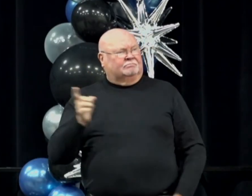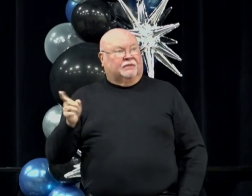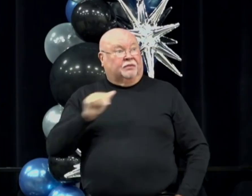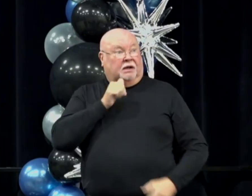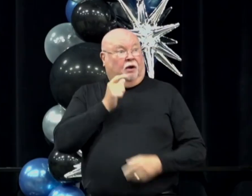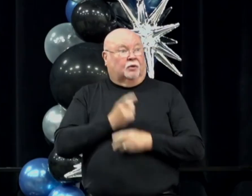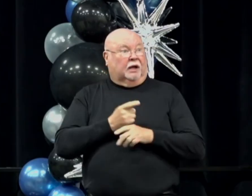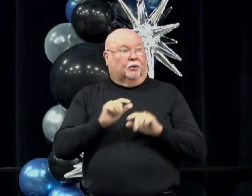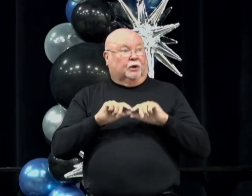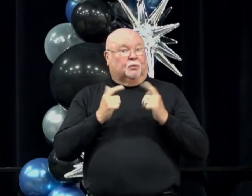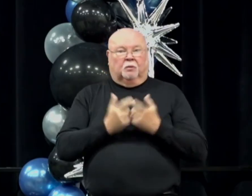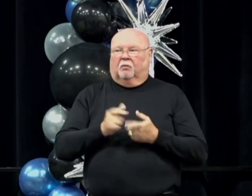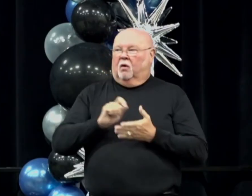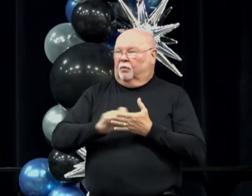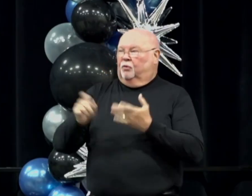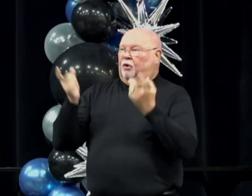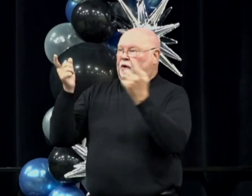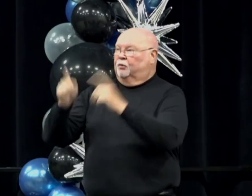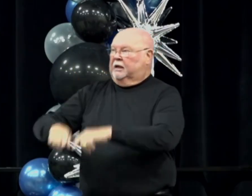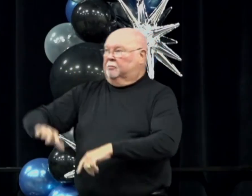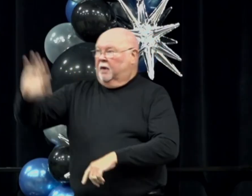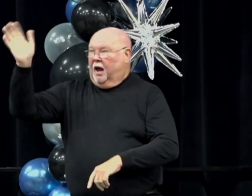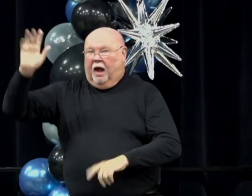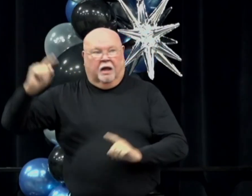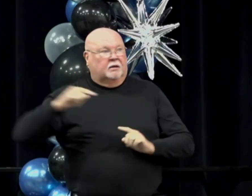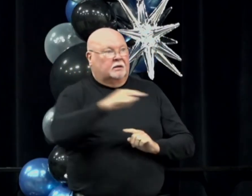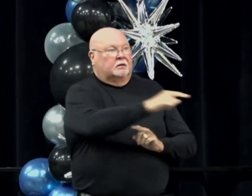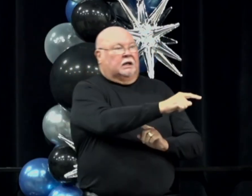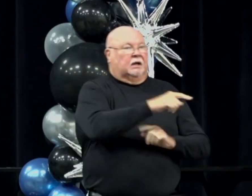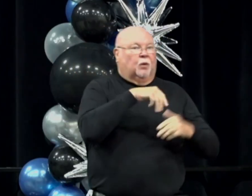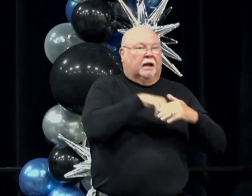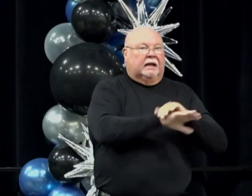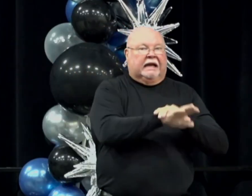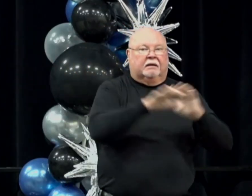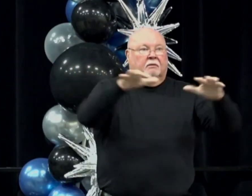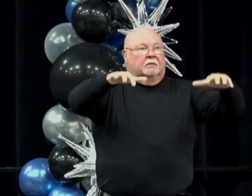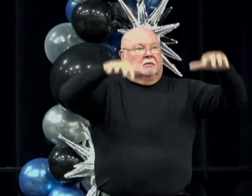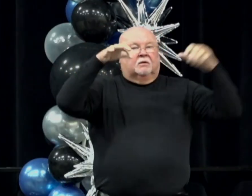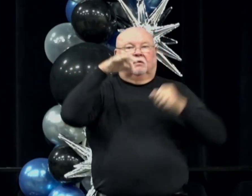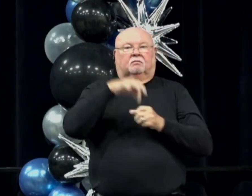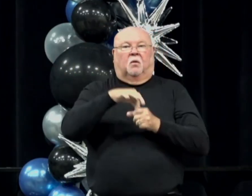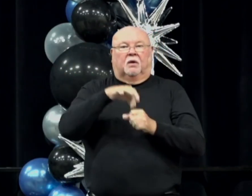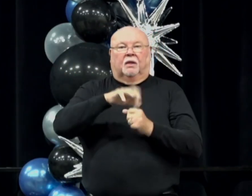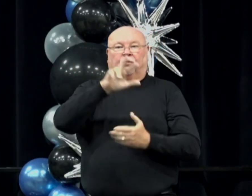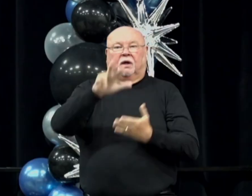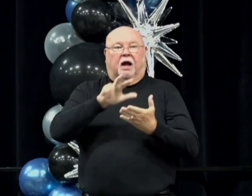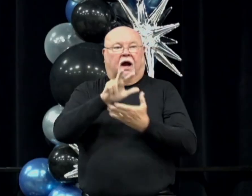“See? They aren’t the right group.” The author agreed, dismissed the men from AT&T, went back